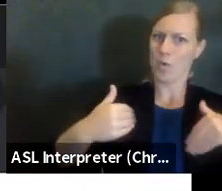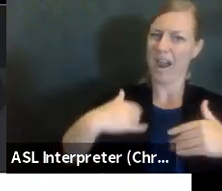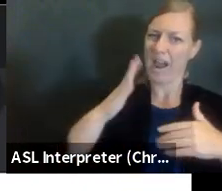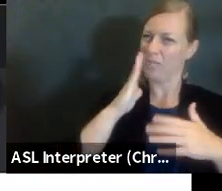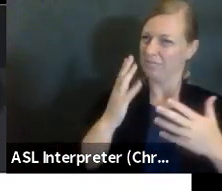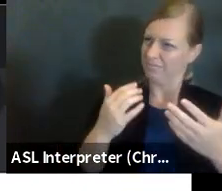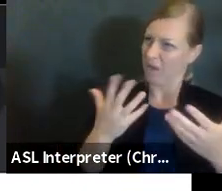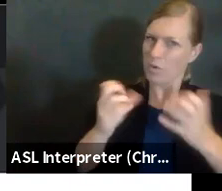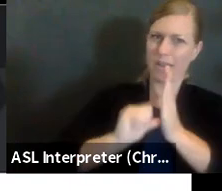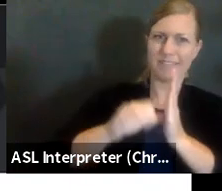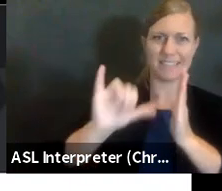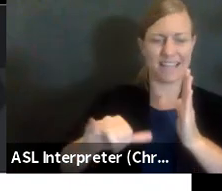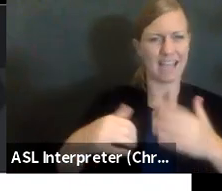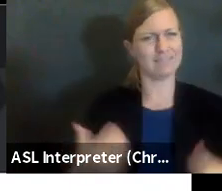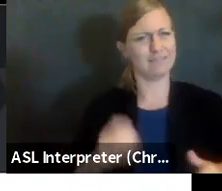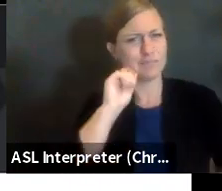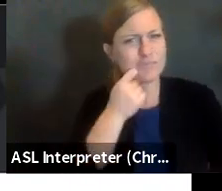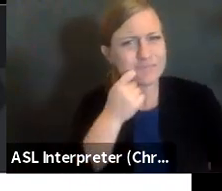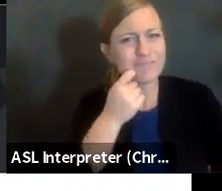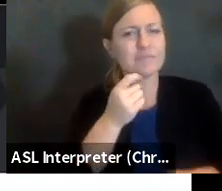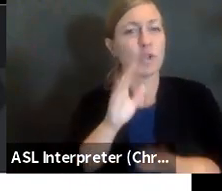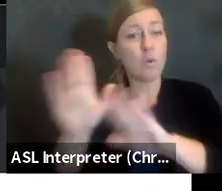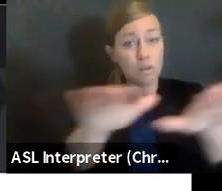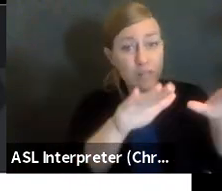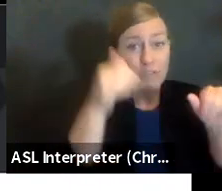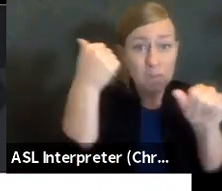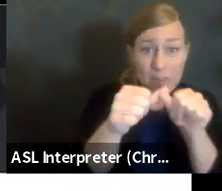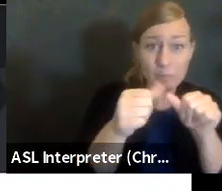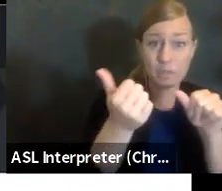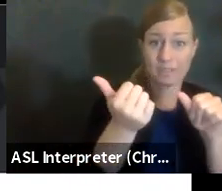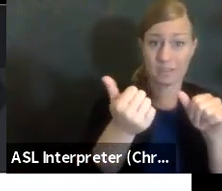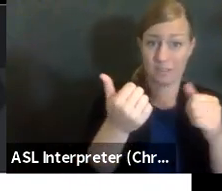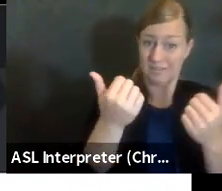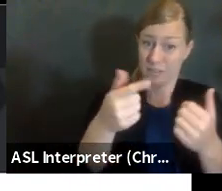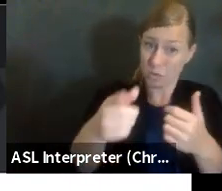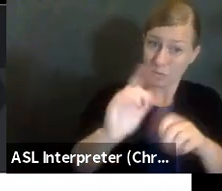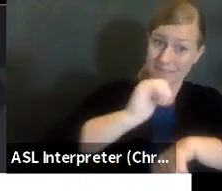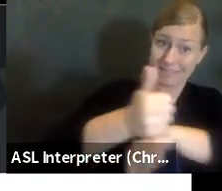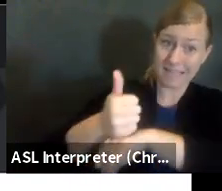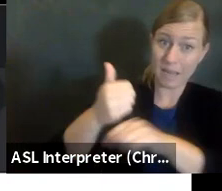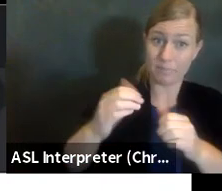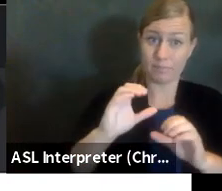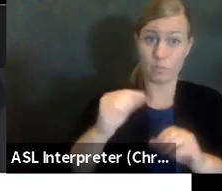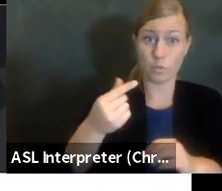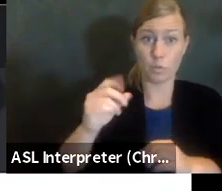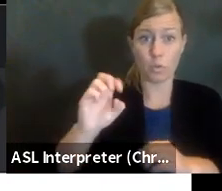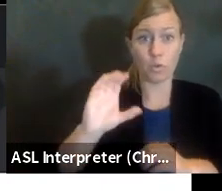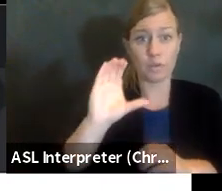ESD 101 - Jeff Crawford: Is that whatever you're designing to do remember now's the chance to reimagine what things could be like. And remember, there should be some things at the heartbeat.